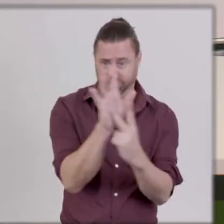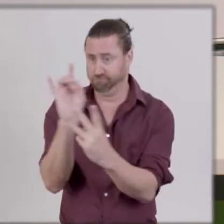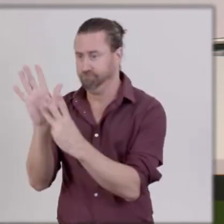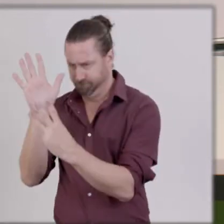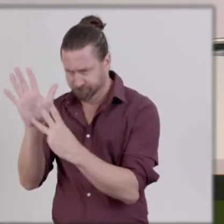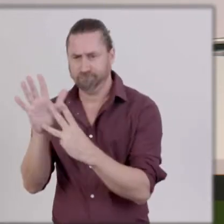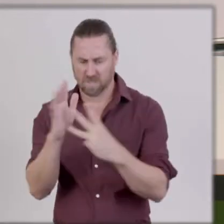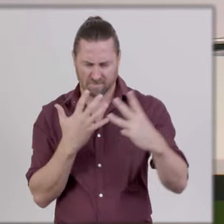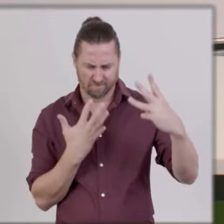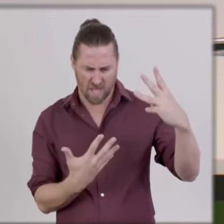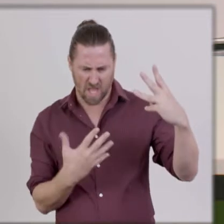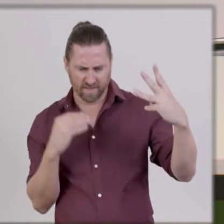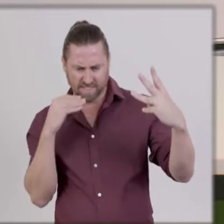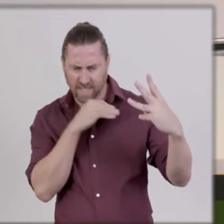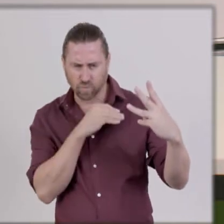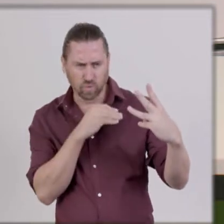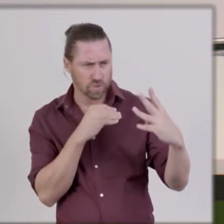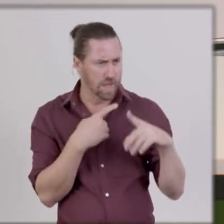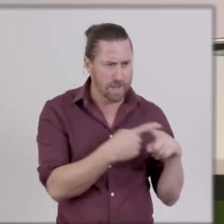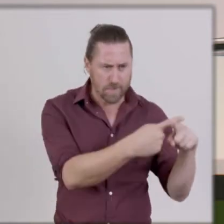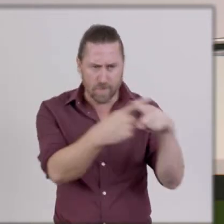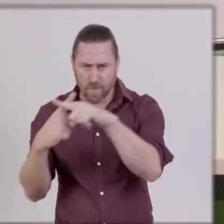So, how many sandwiches will each boy get?